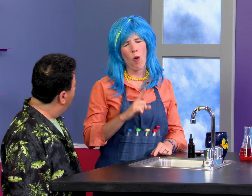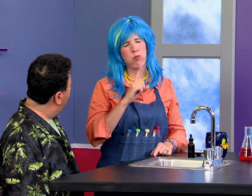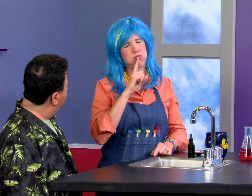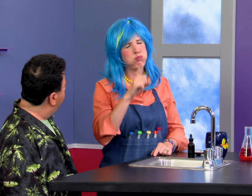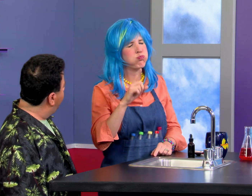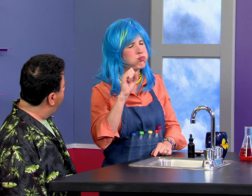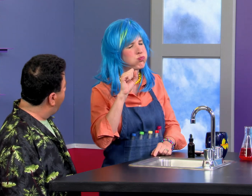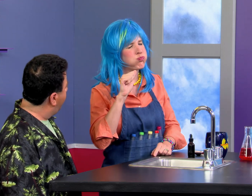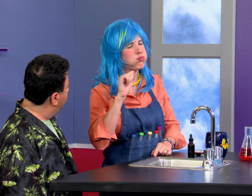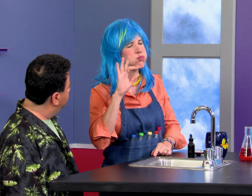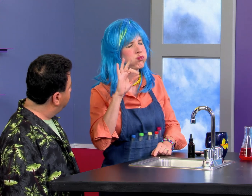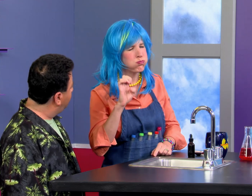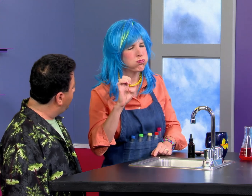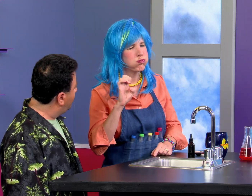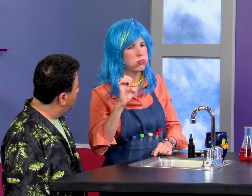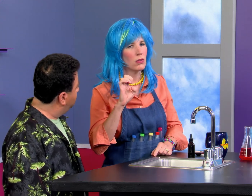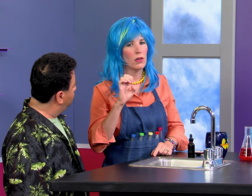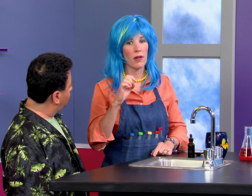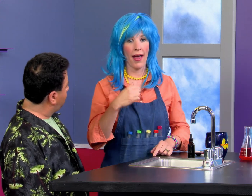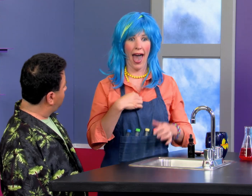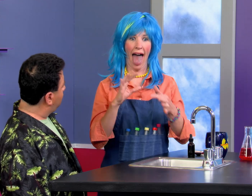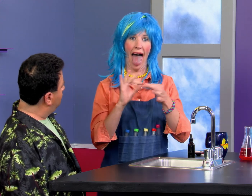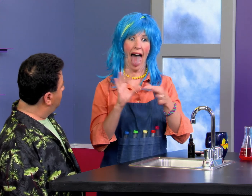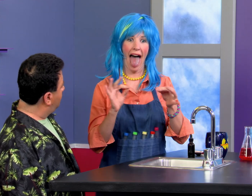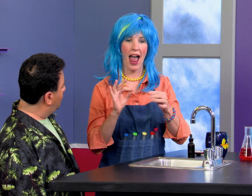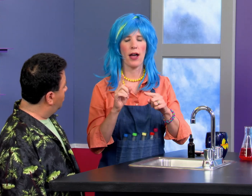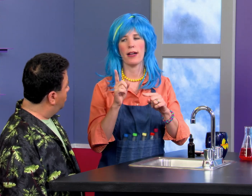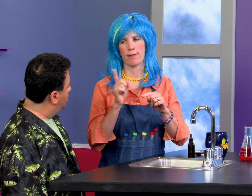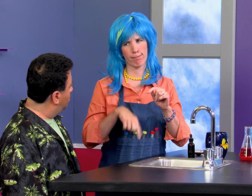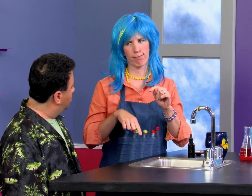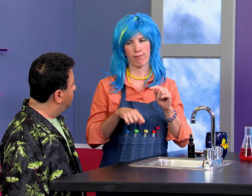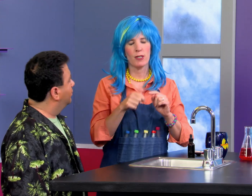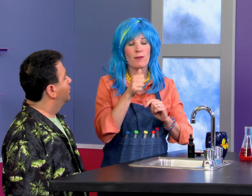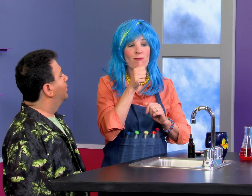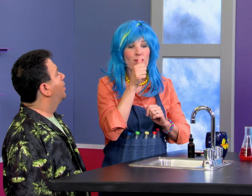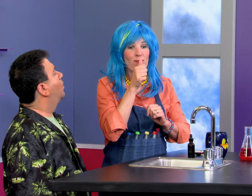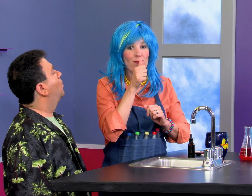IT'S PERFECTLY SAFE, BUT IT HAS TO BE A SECRET.